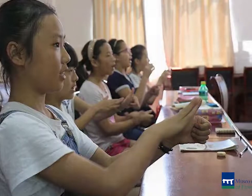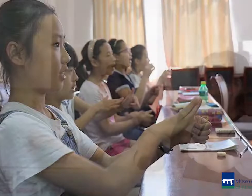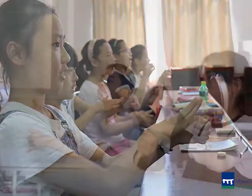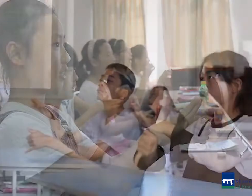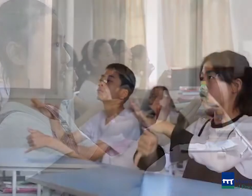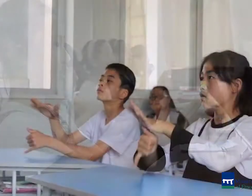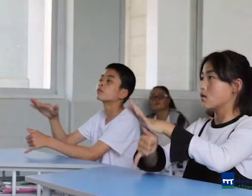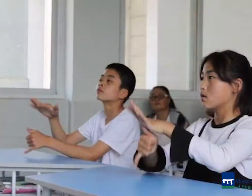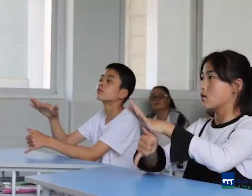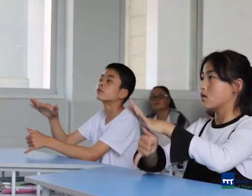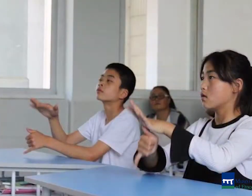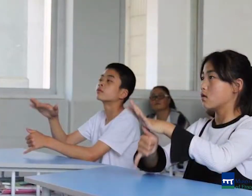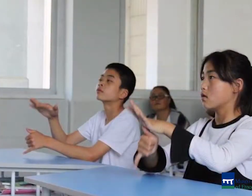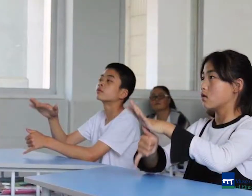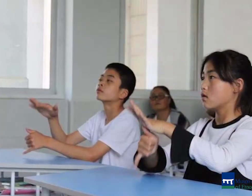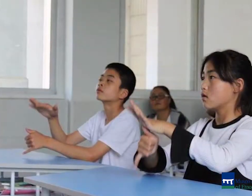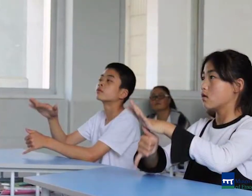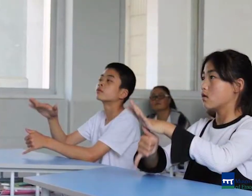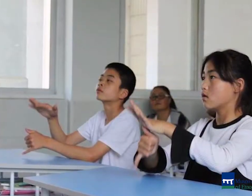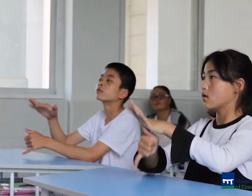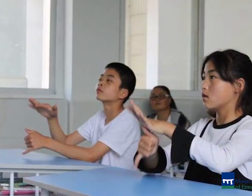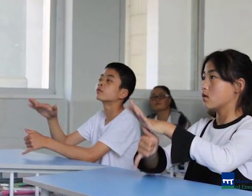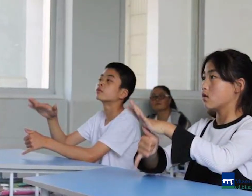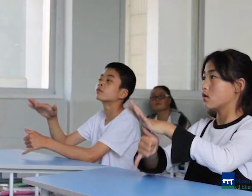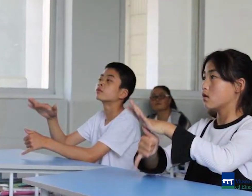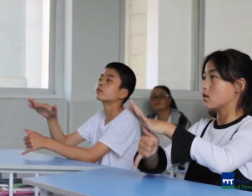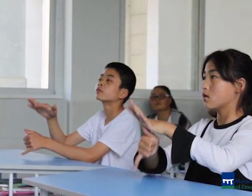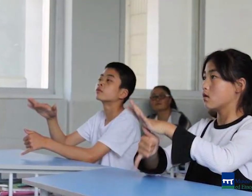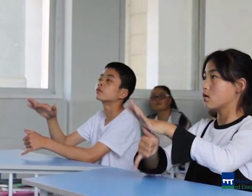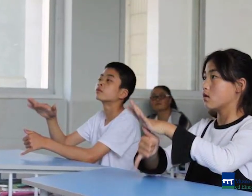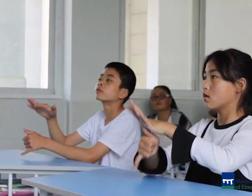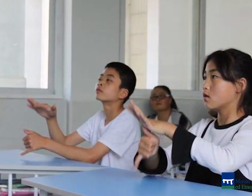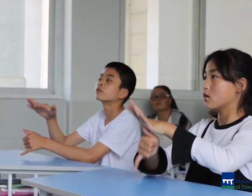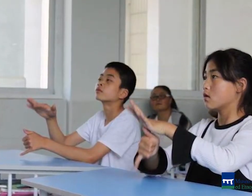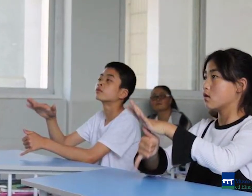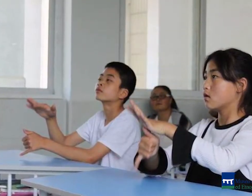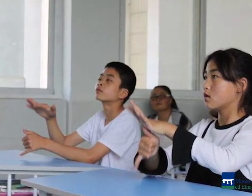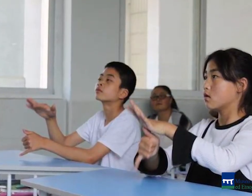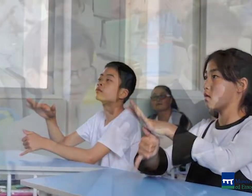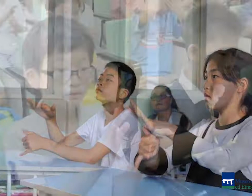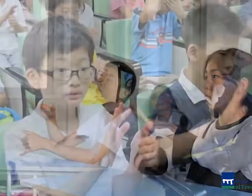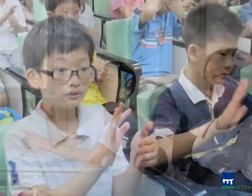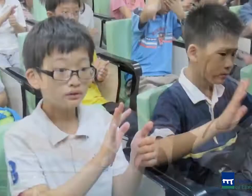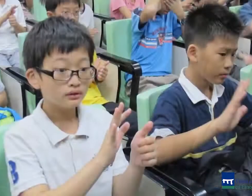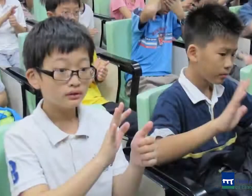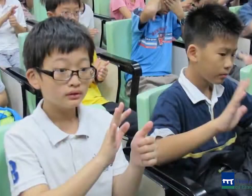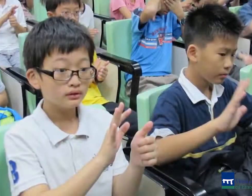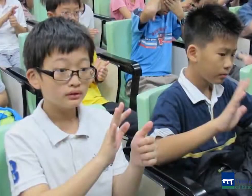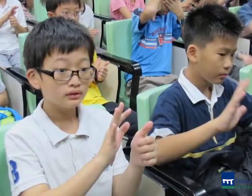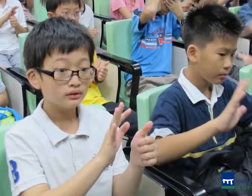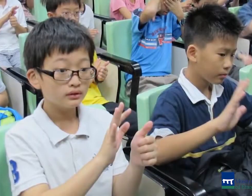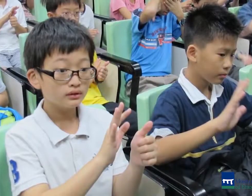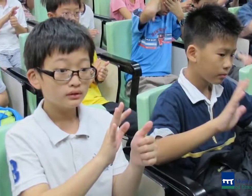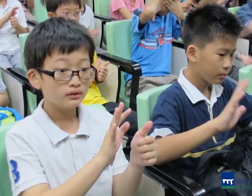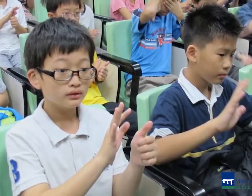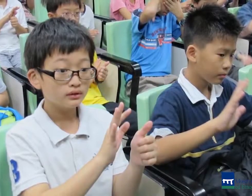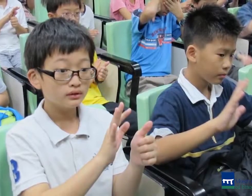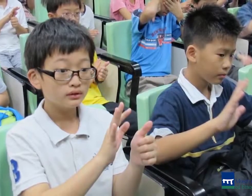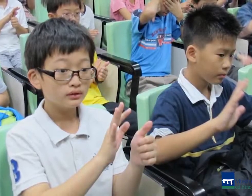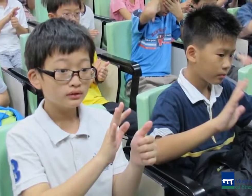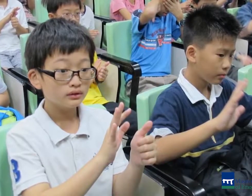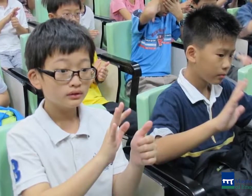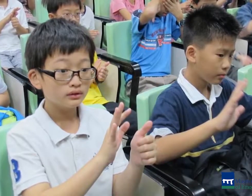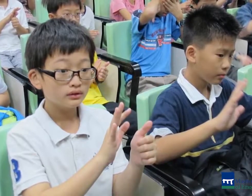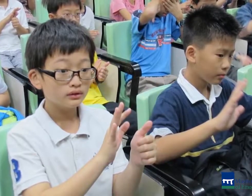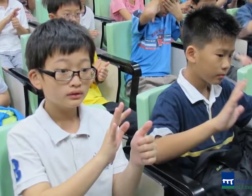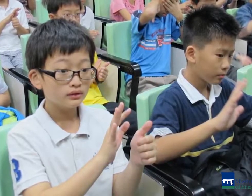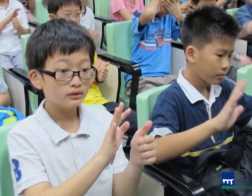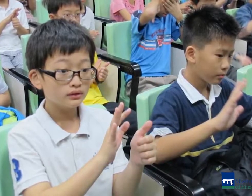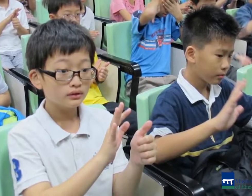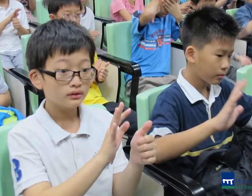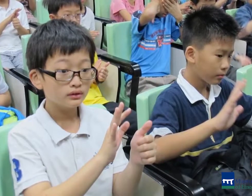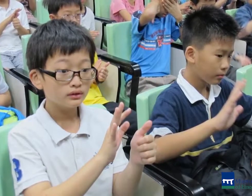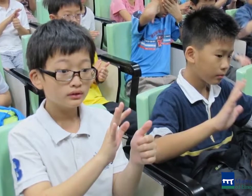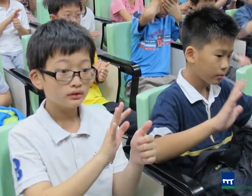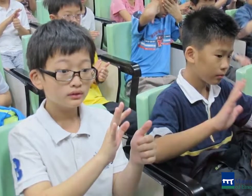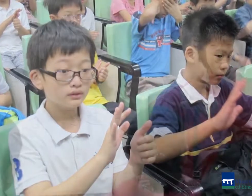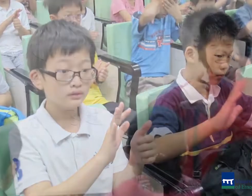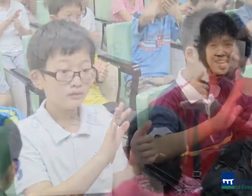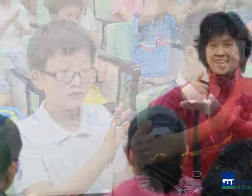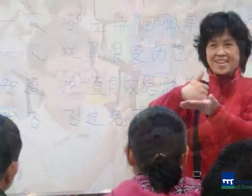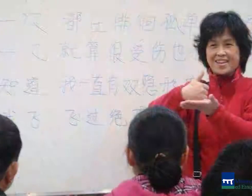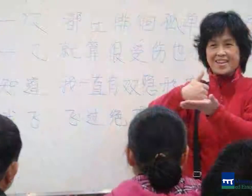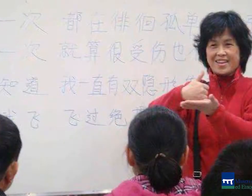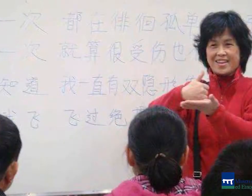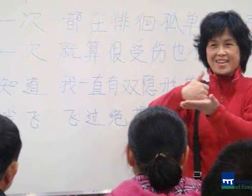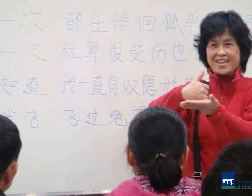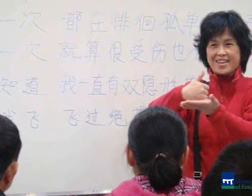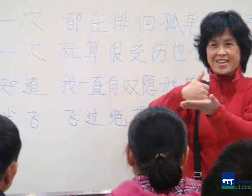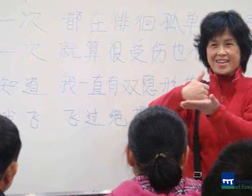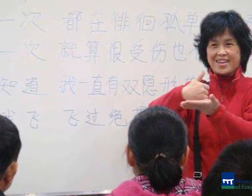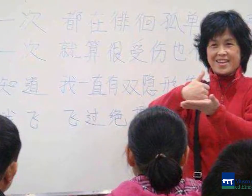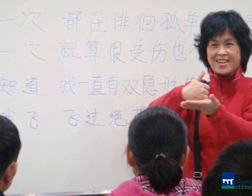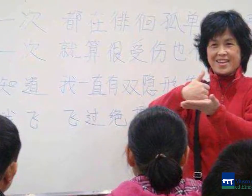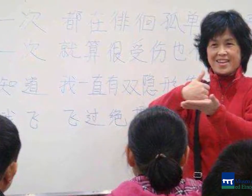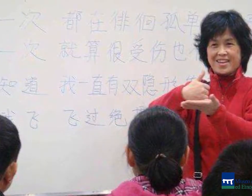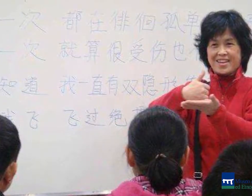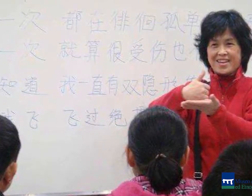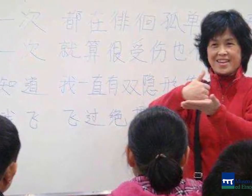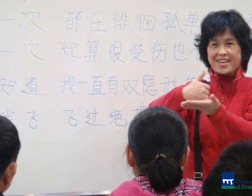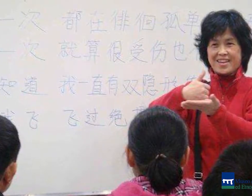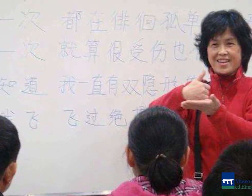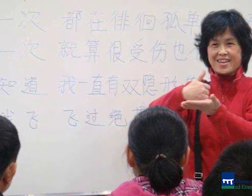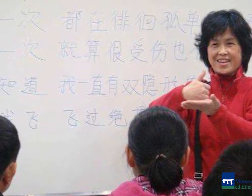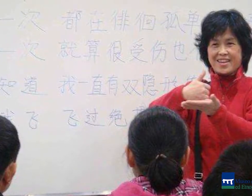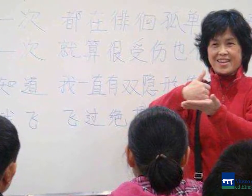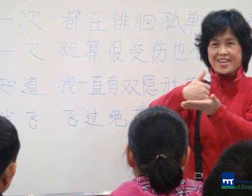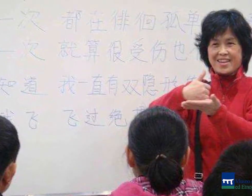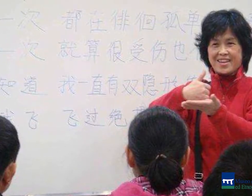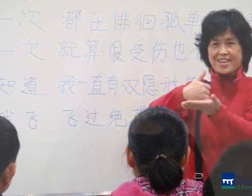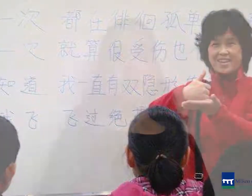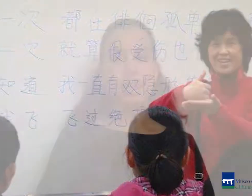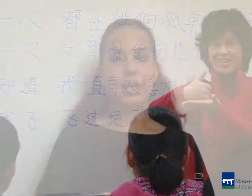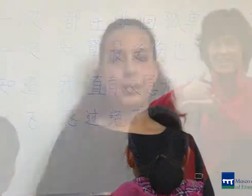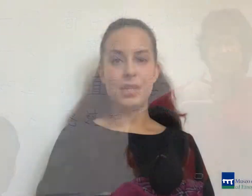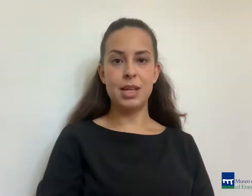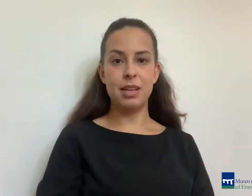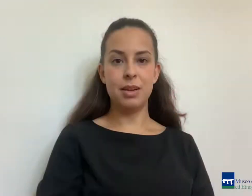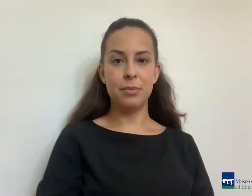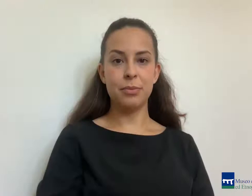and continuing to oppose those who consider the oral method useful. Until 2007, when the Ministry of Education established officially the replacement of the oral method with sign language.